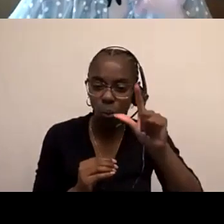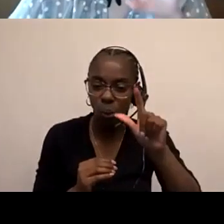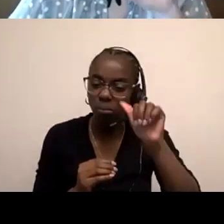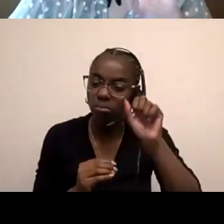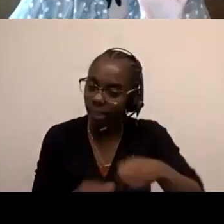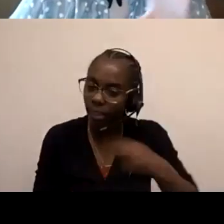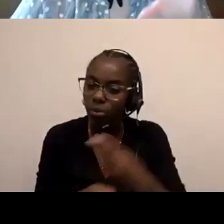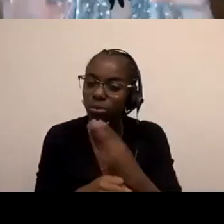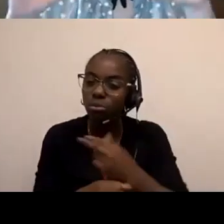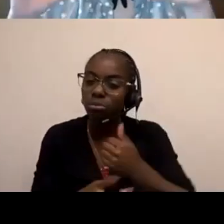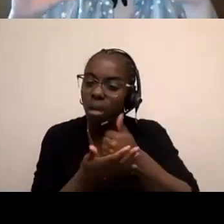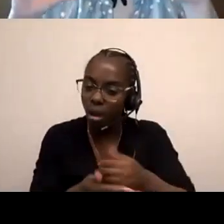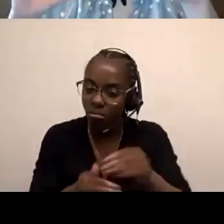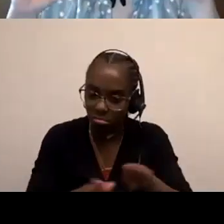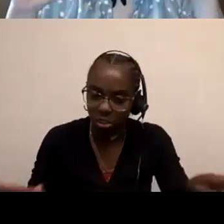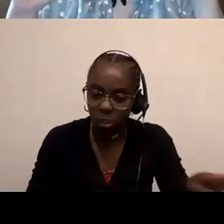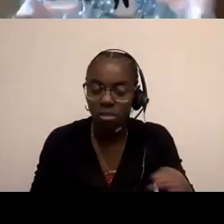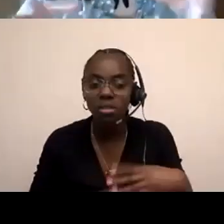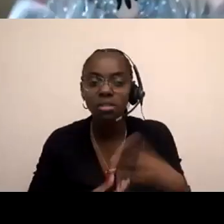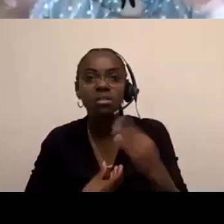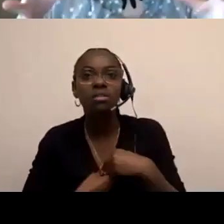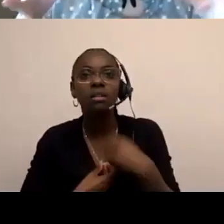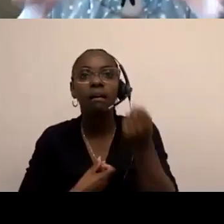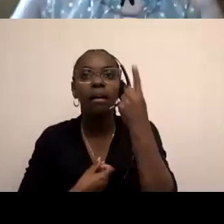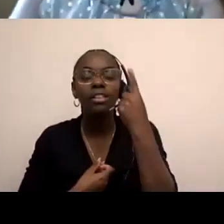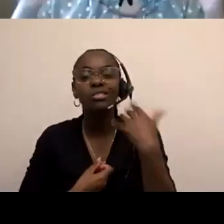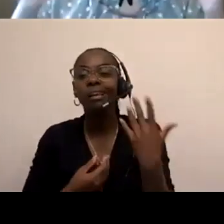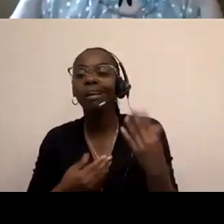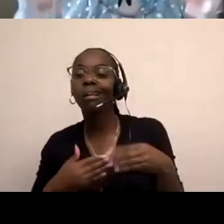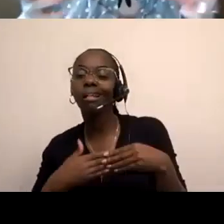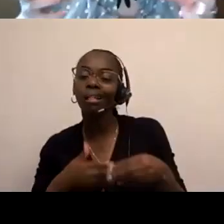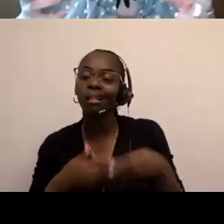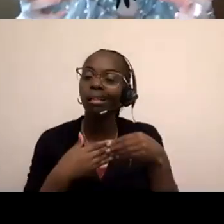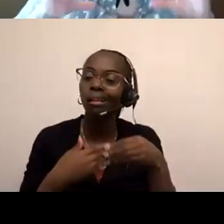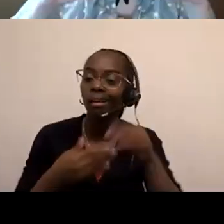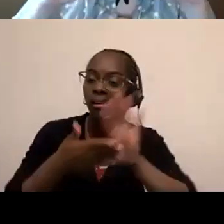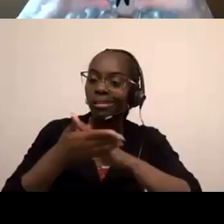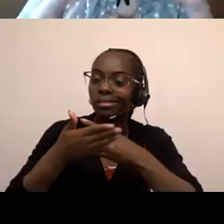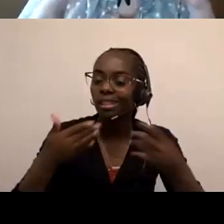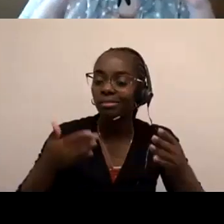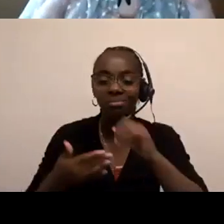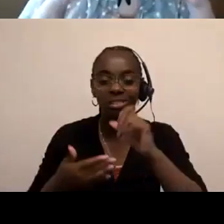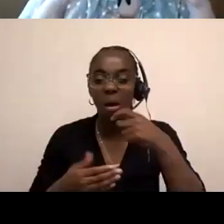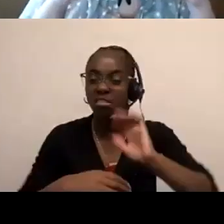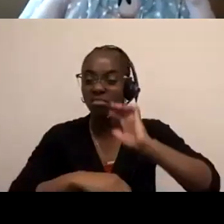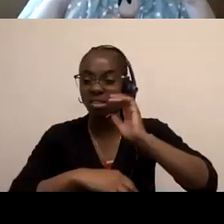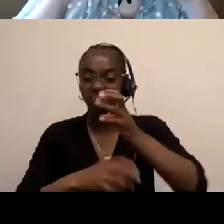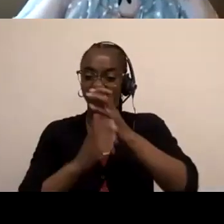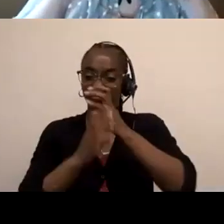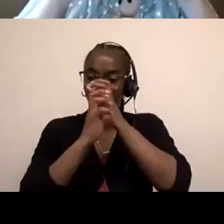YOUR KIDS ON THE LOOSE SCHEDULE. IT DOESN'T HAVE TO BE RIGID BUT IT'S SOMETHING LIKE HELPS